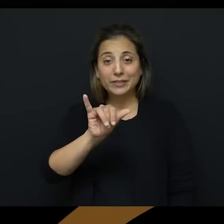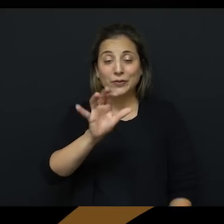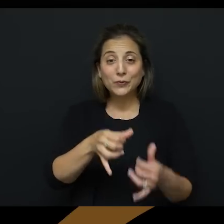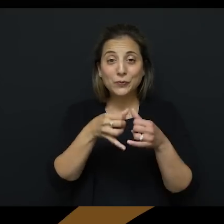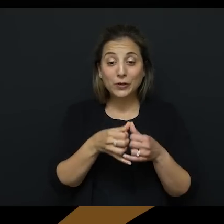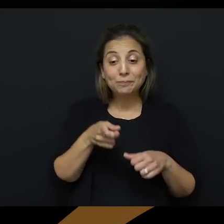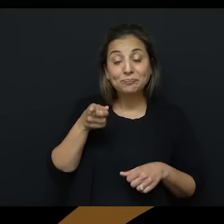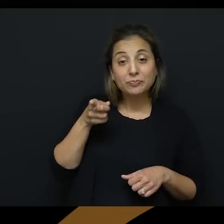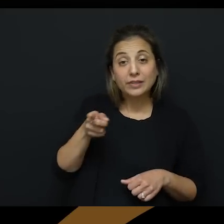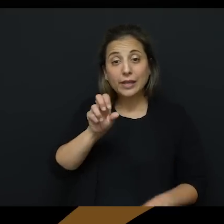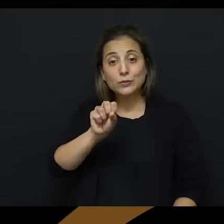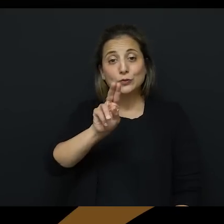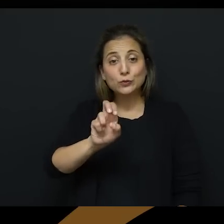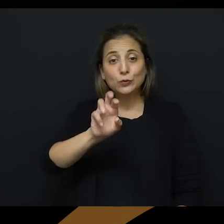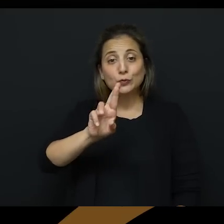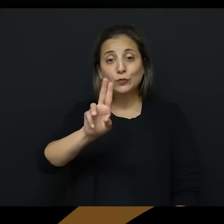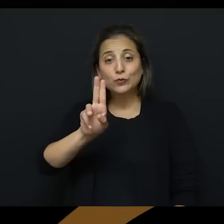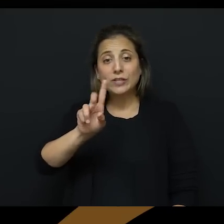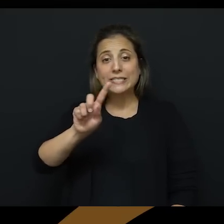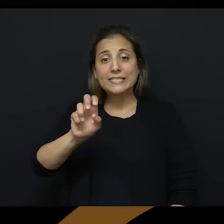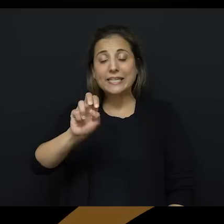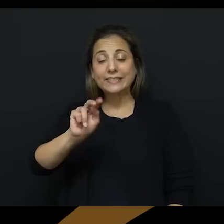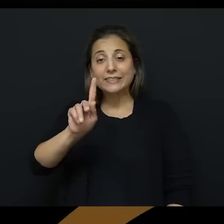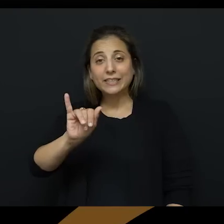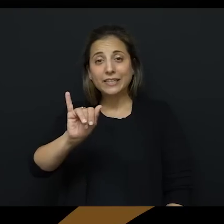he and Sue Ruzenski of Helen Keller Services approached Rival